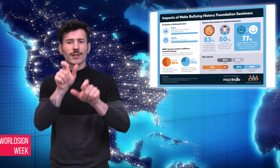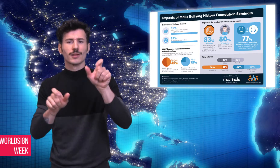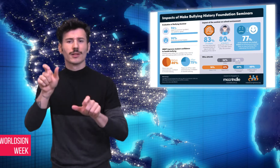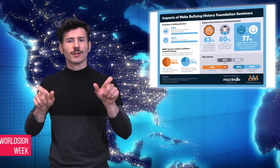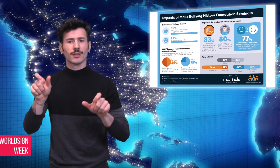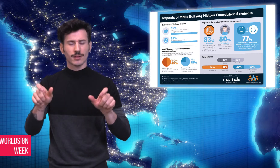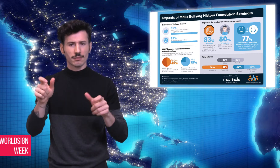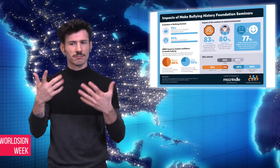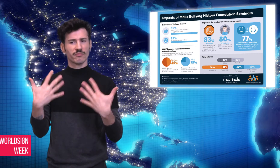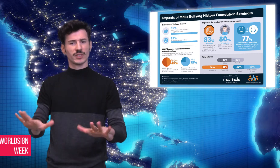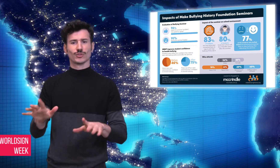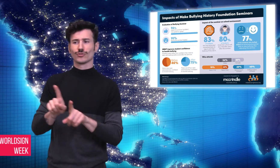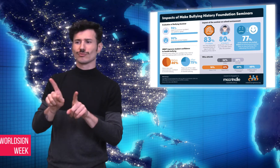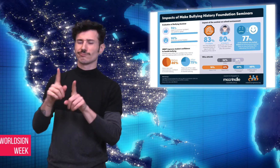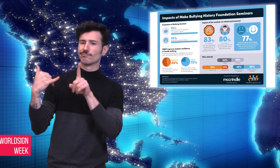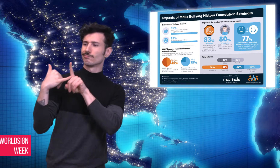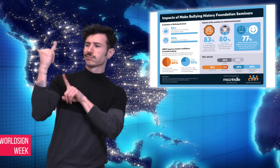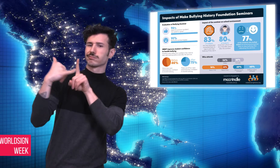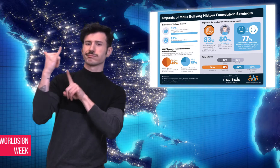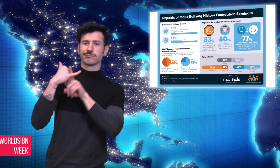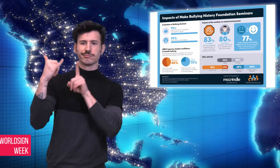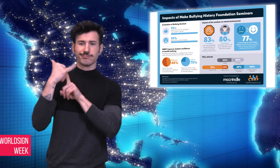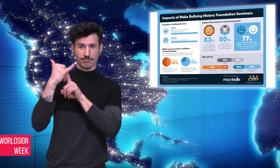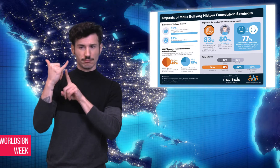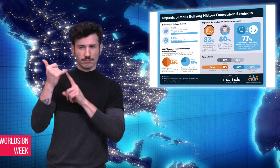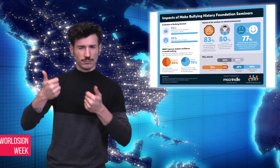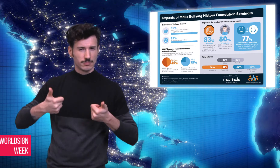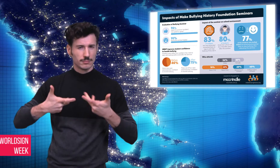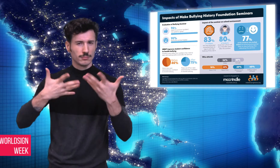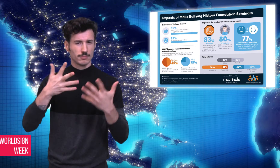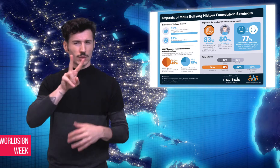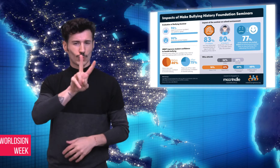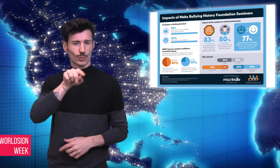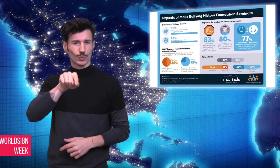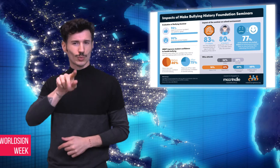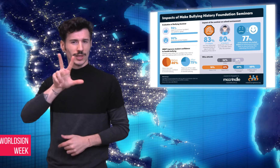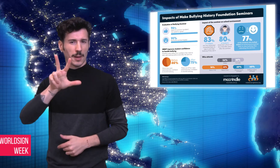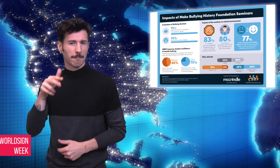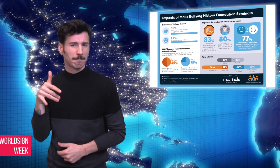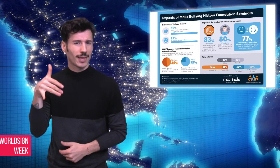million students in Australia experience bullying.